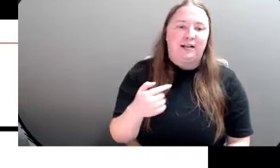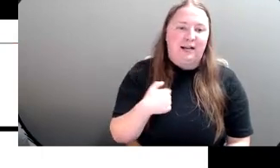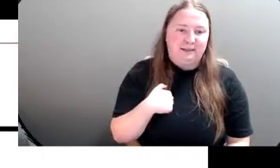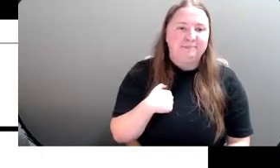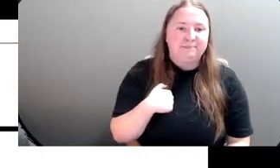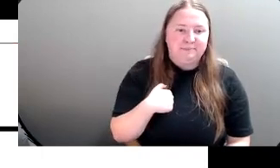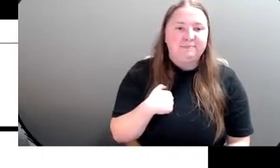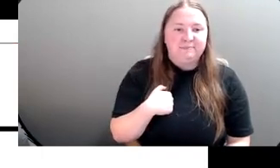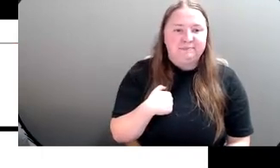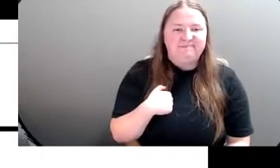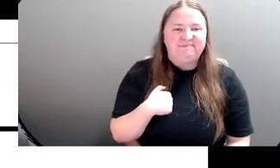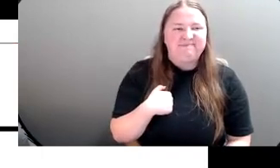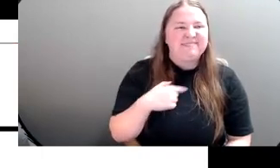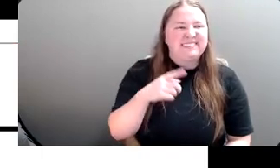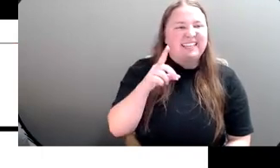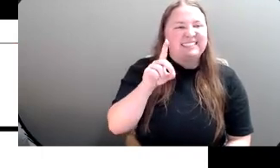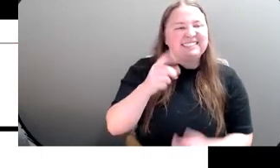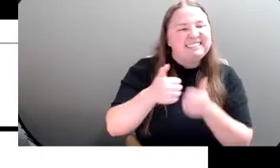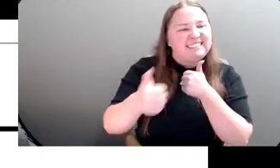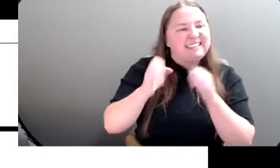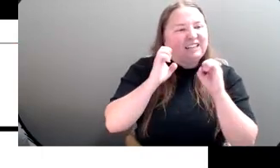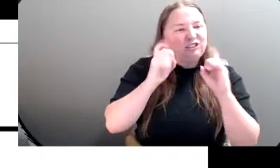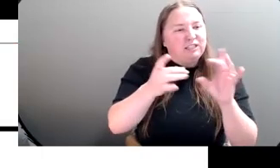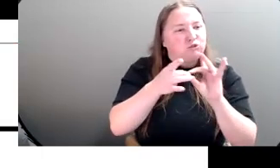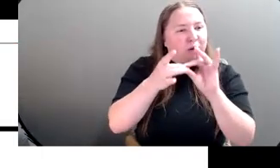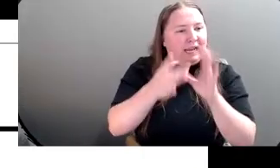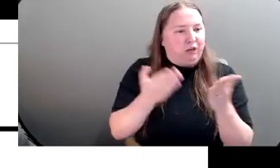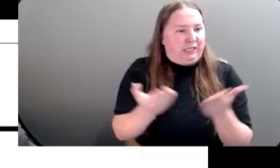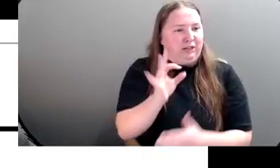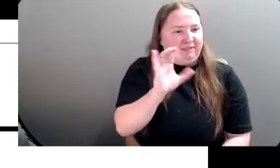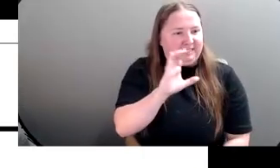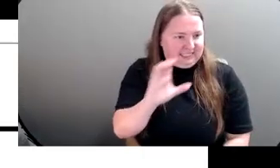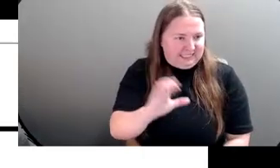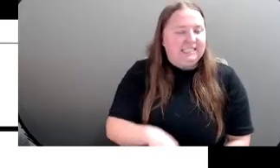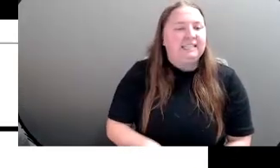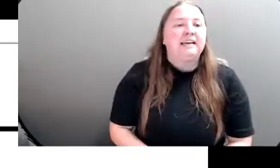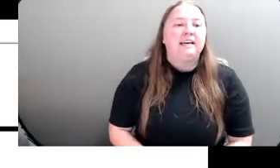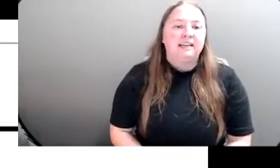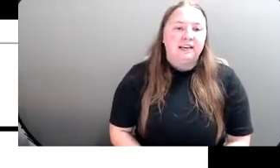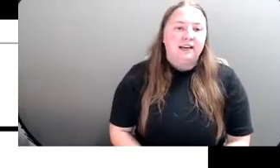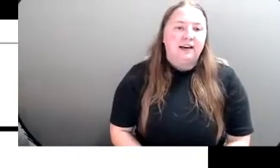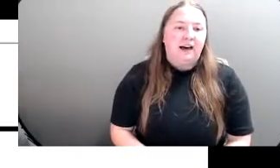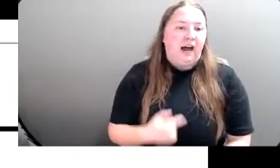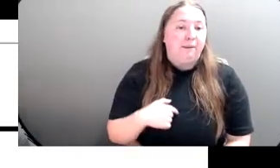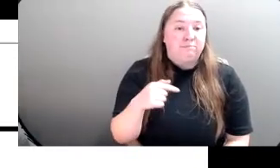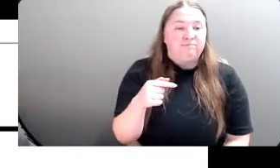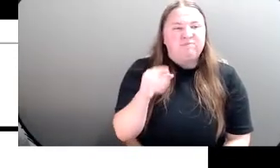distance education coordinator here at Fresno City College. I'm also the OER coordinator,